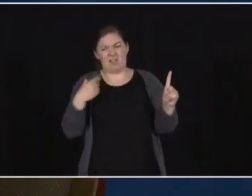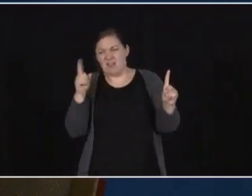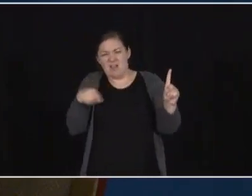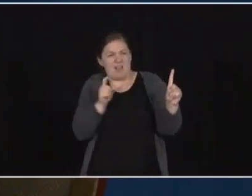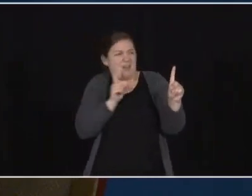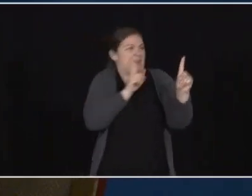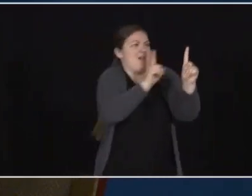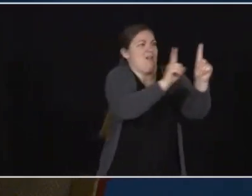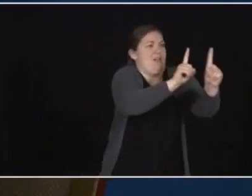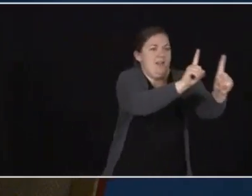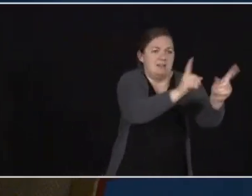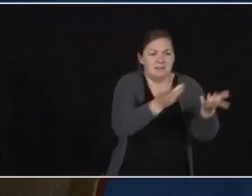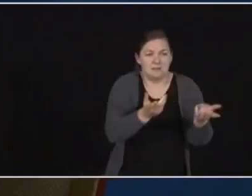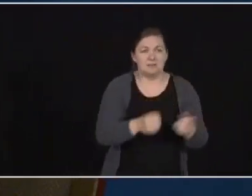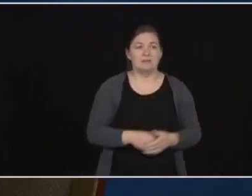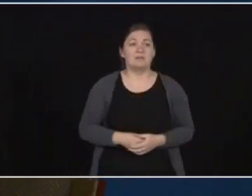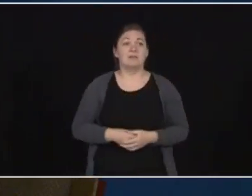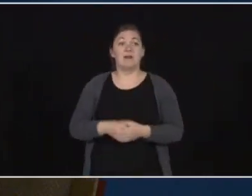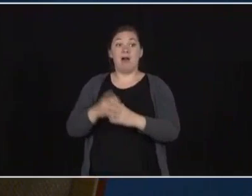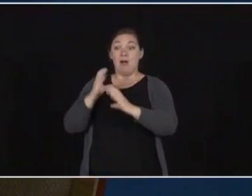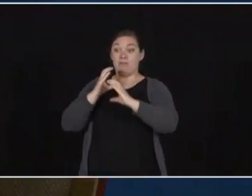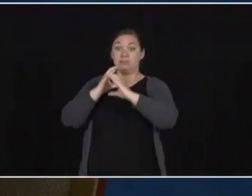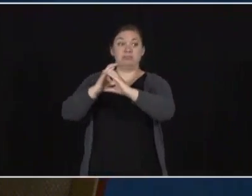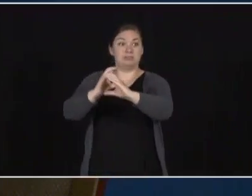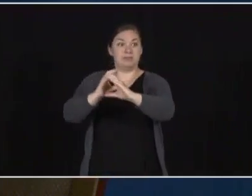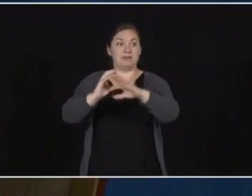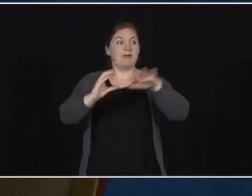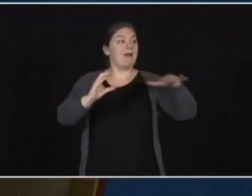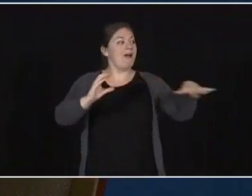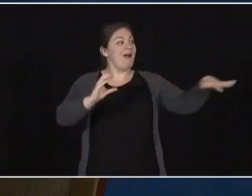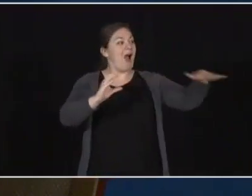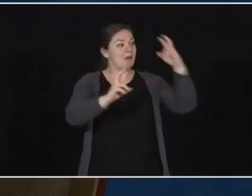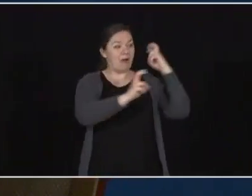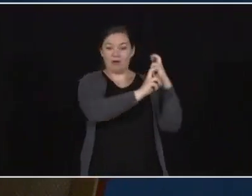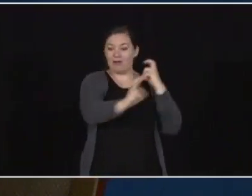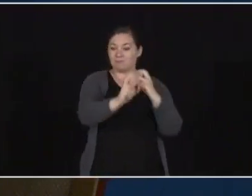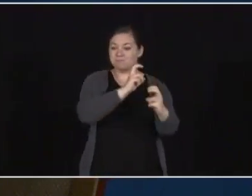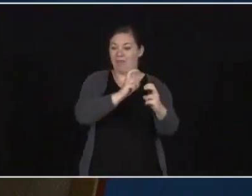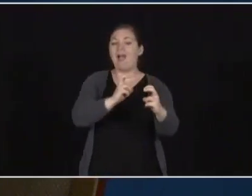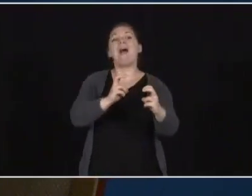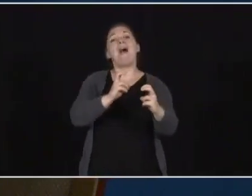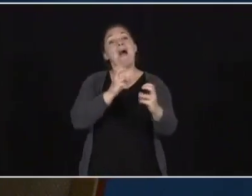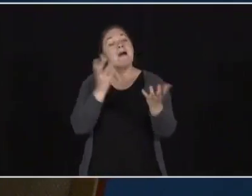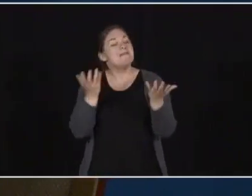The other thing I want to put on this point is a part of that discussion as well